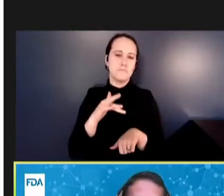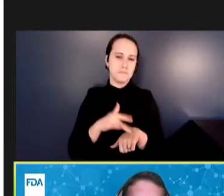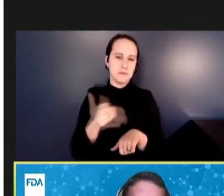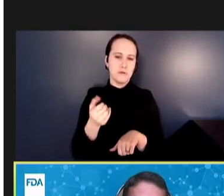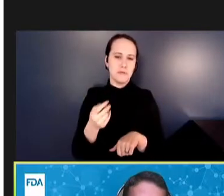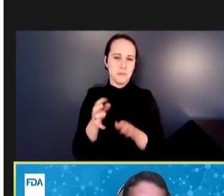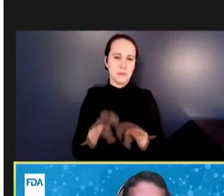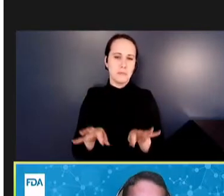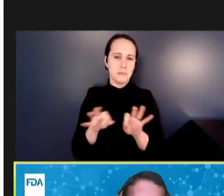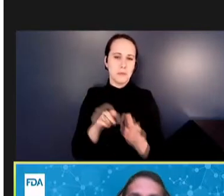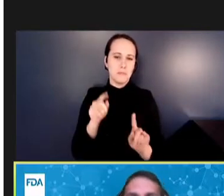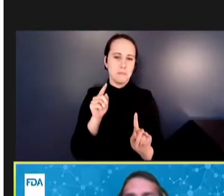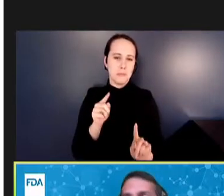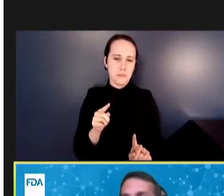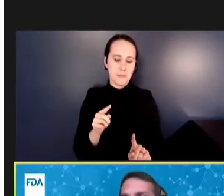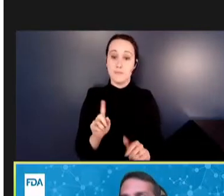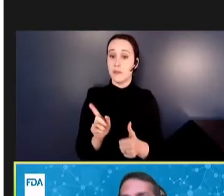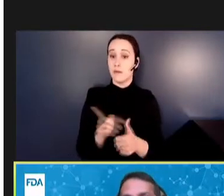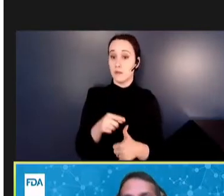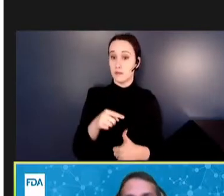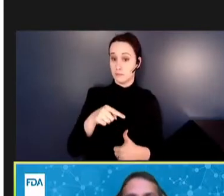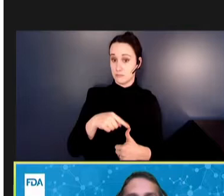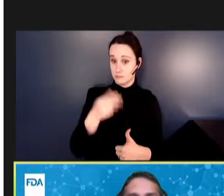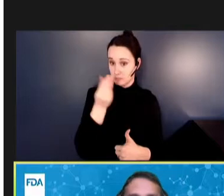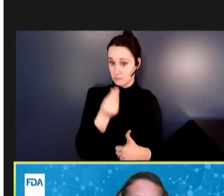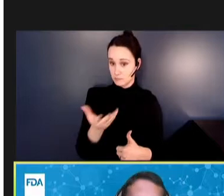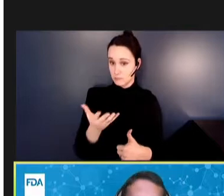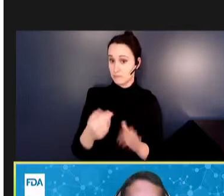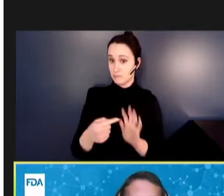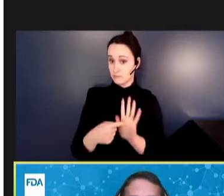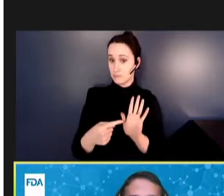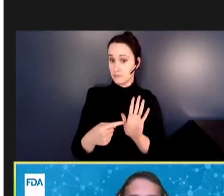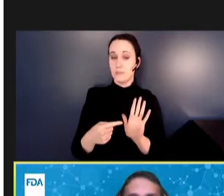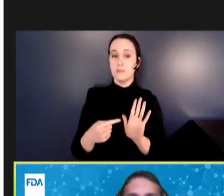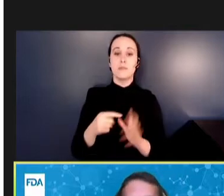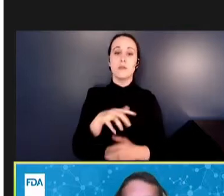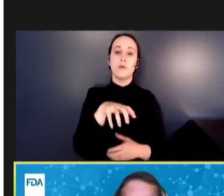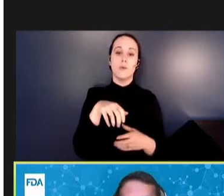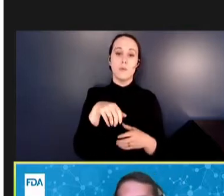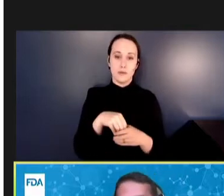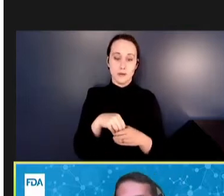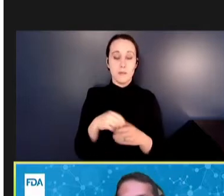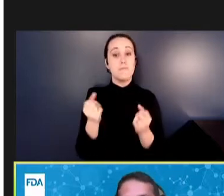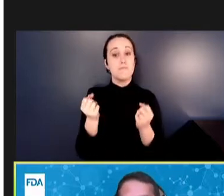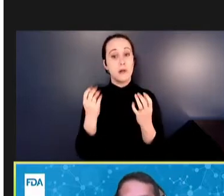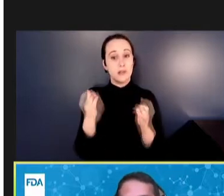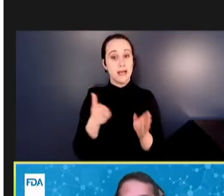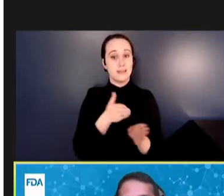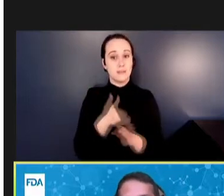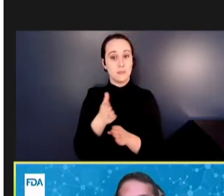The first principle I want to highlight is the incorporation of a multidisciplinary approach